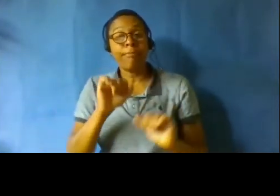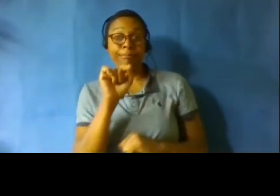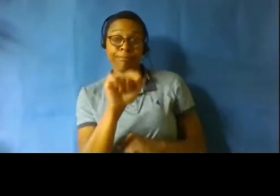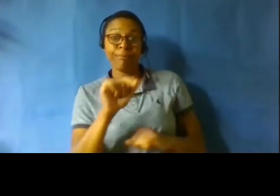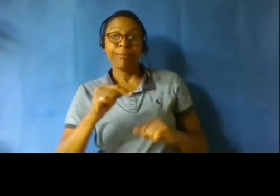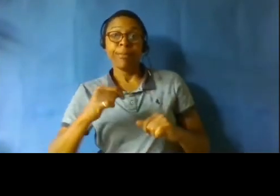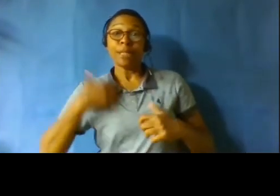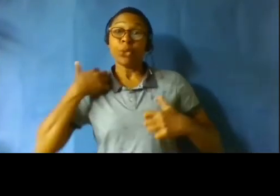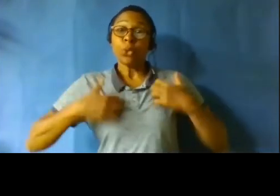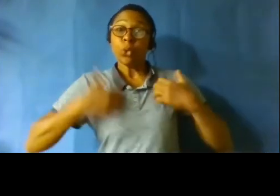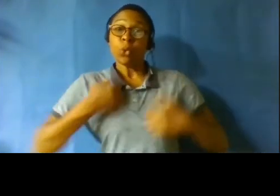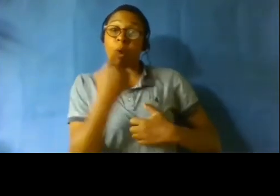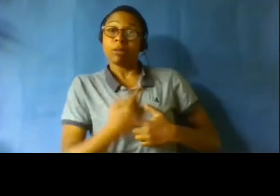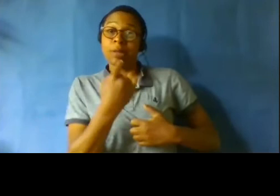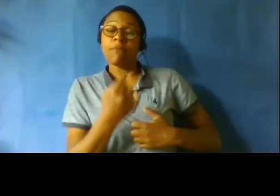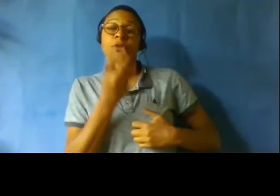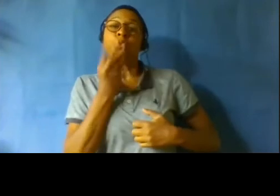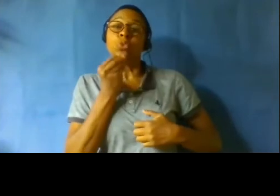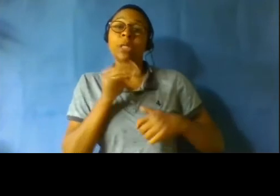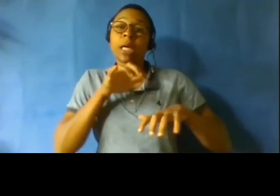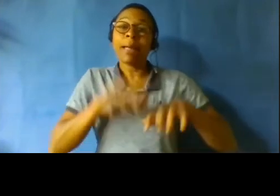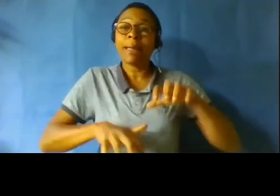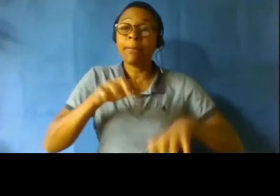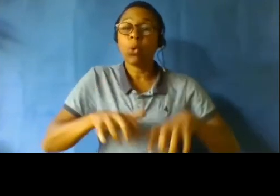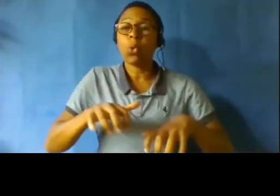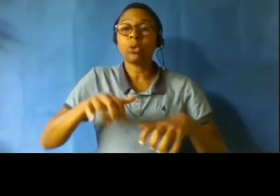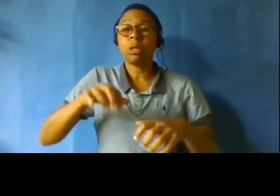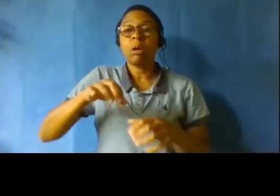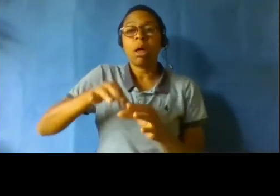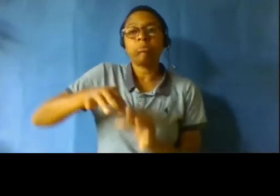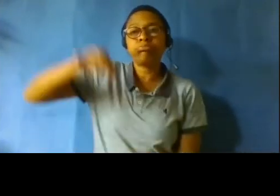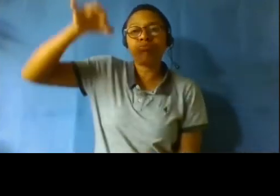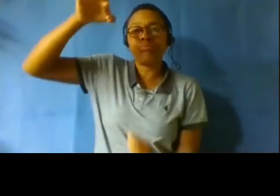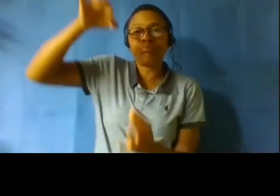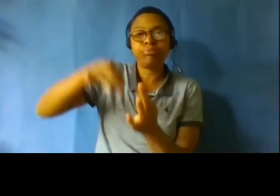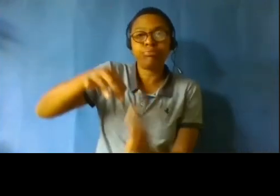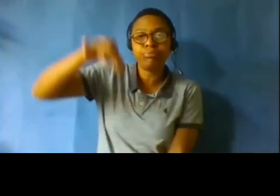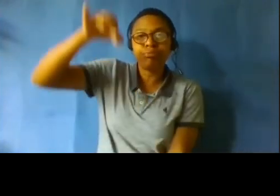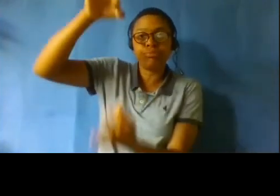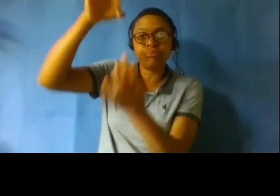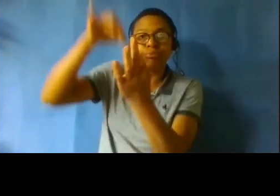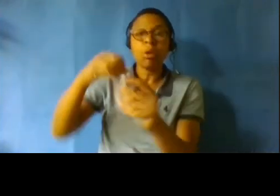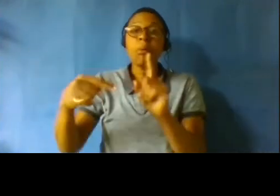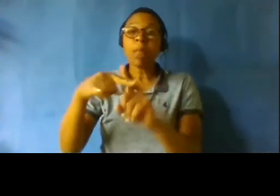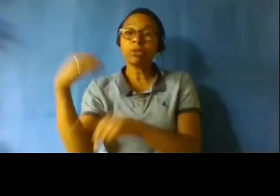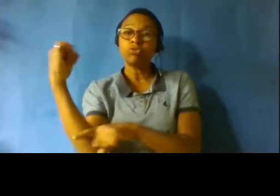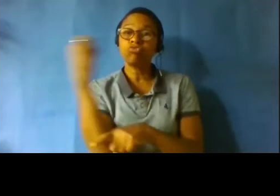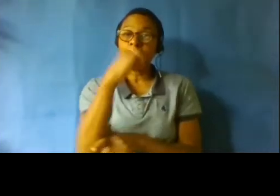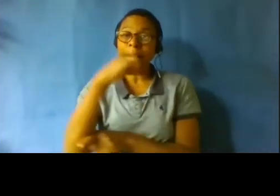keyboard and a slinky flapping her hands and rocking as she vocalizes rhythmically